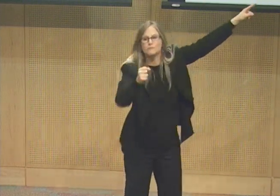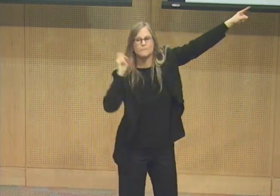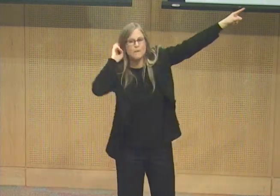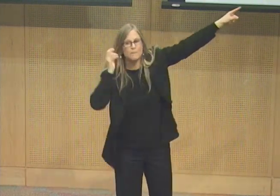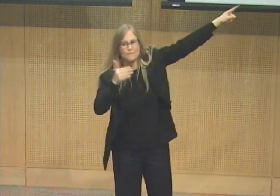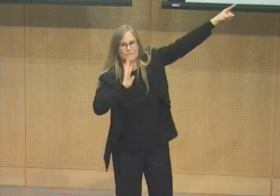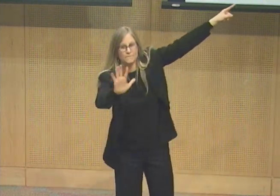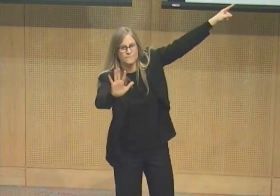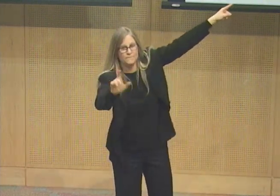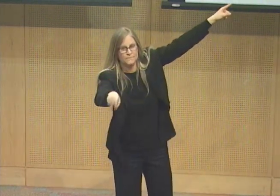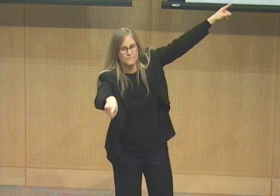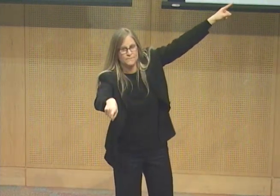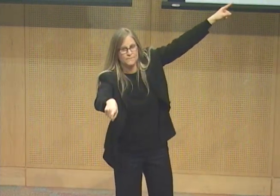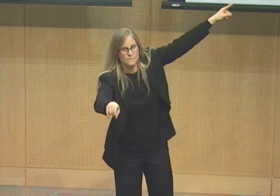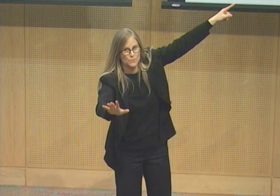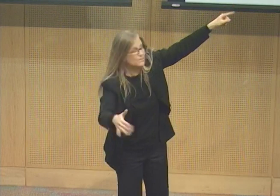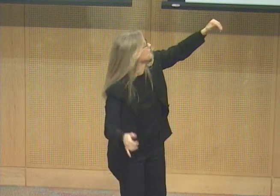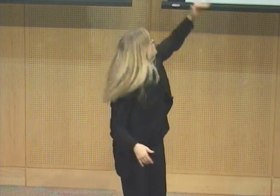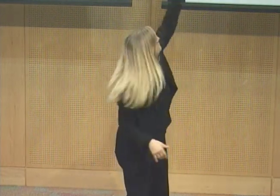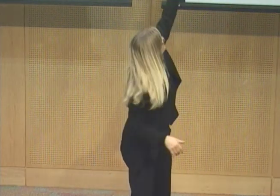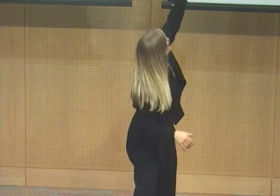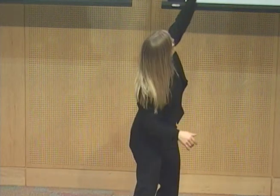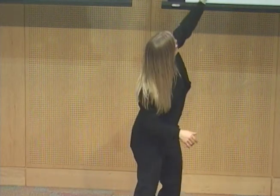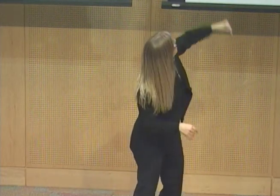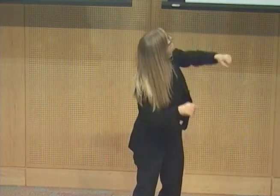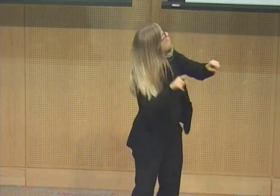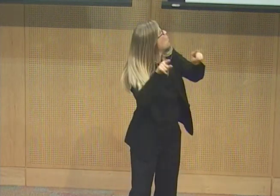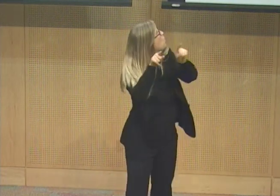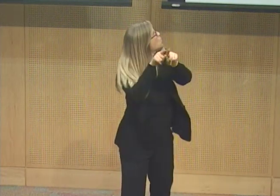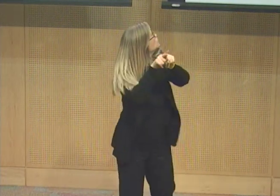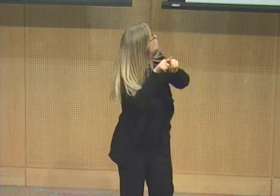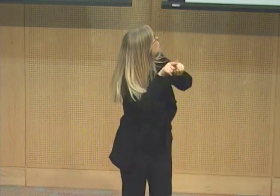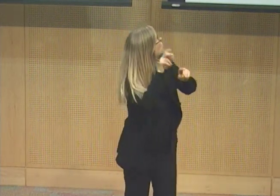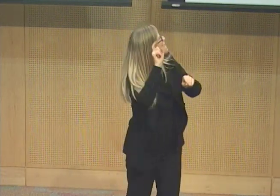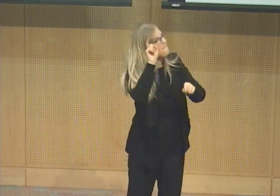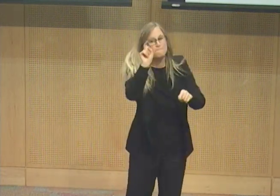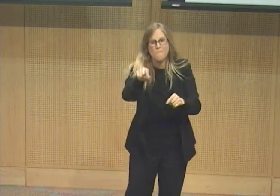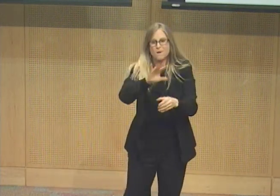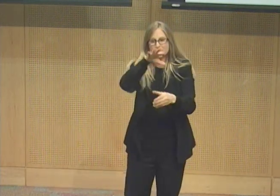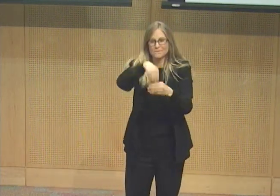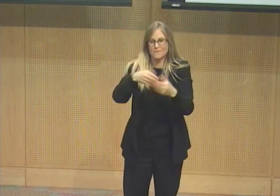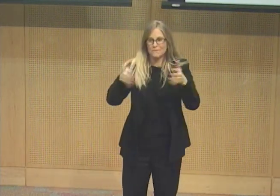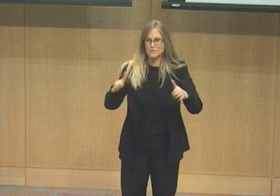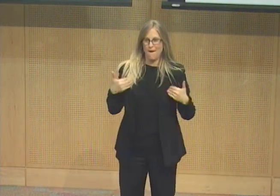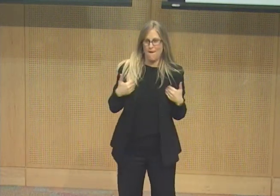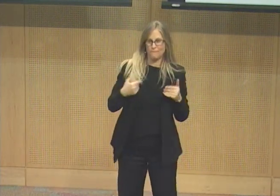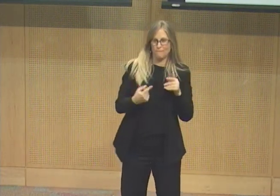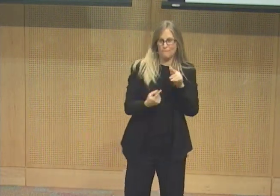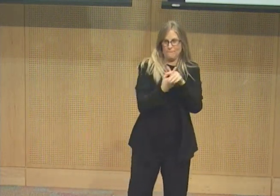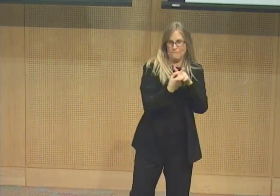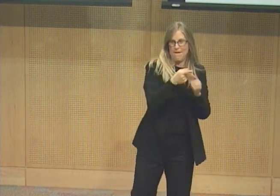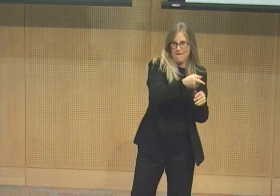by the age of 5 and receives a CI. Also, the article that I would choose